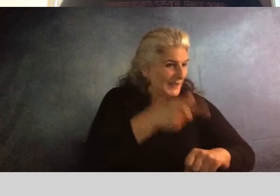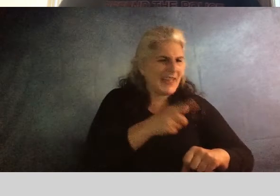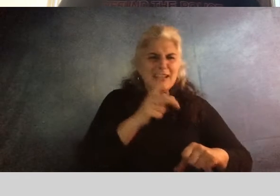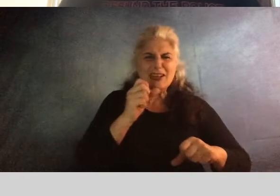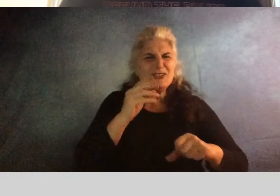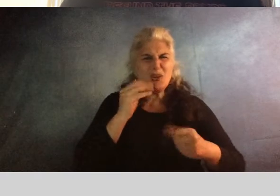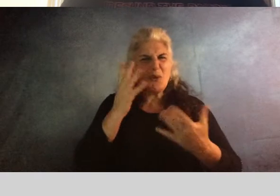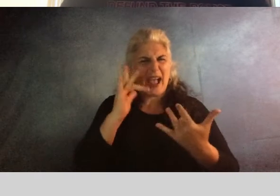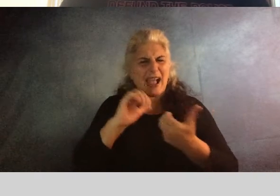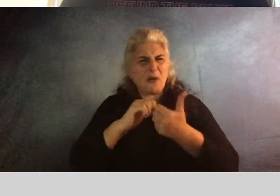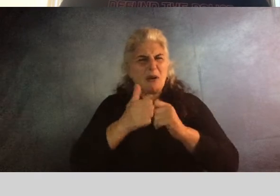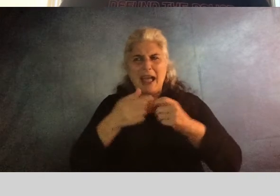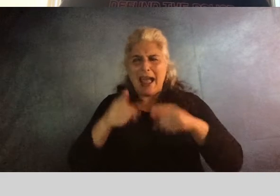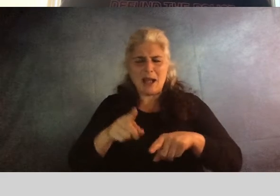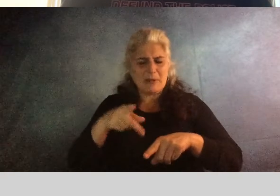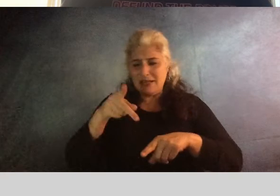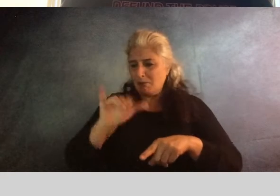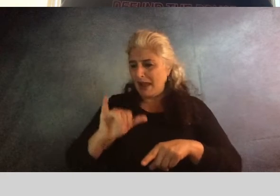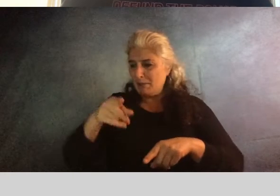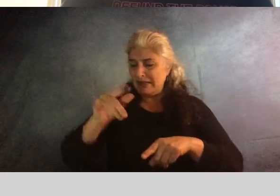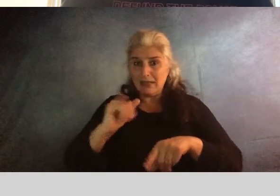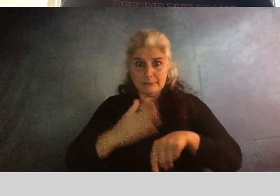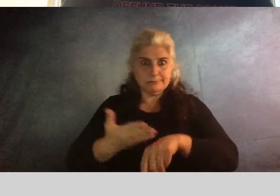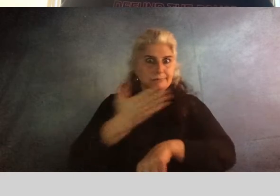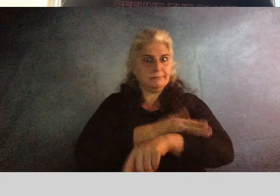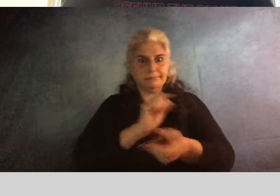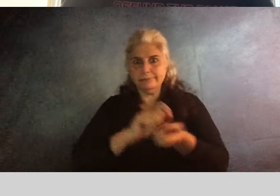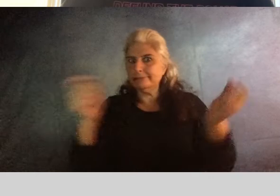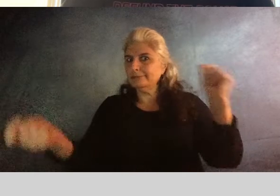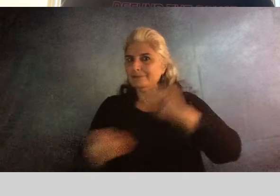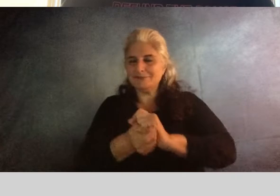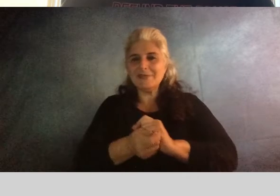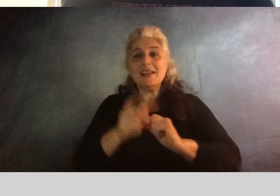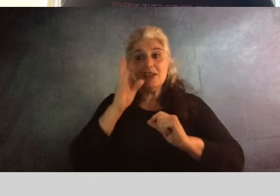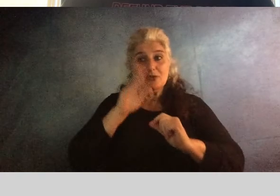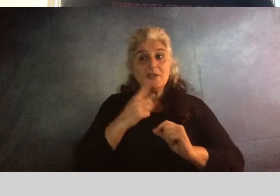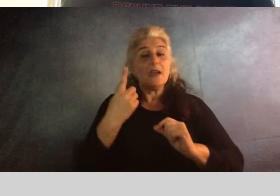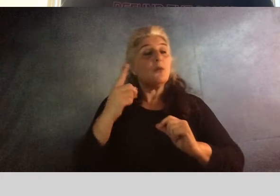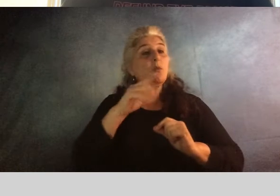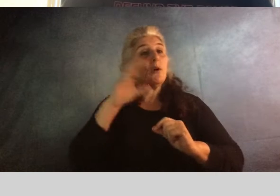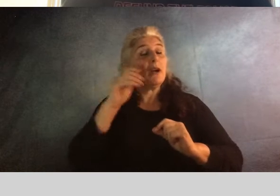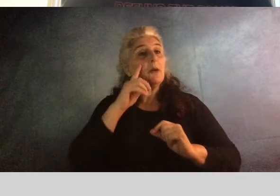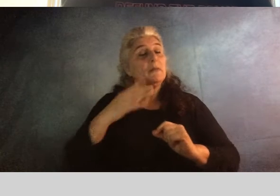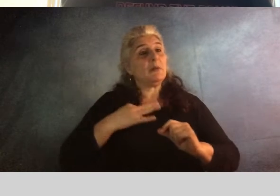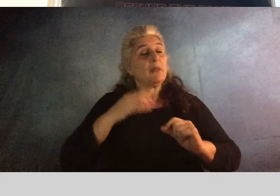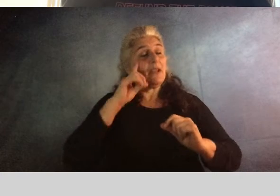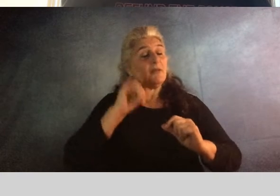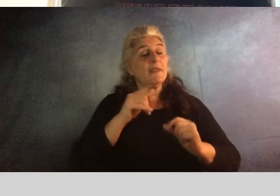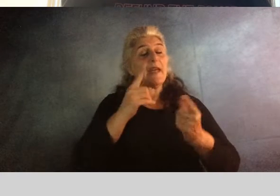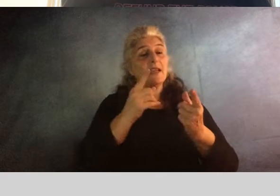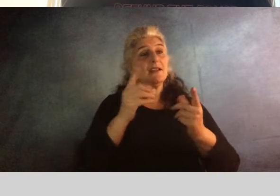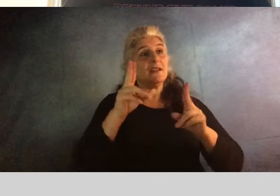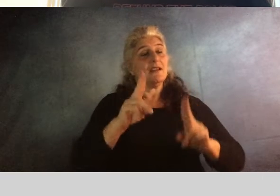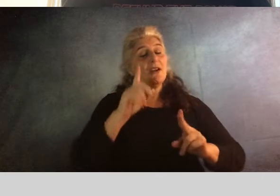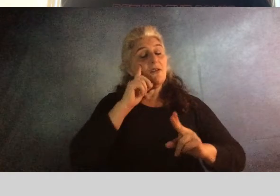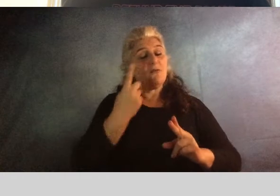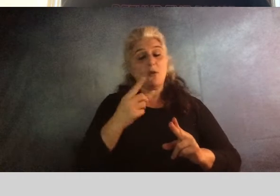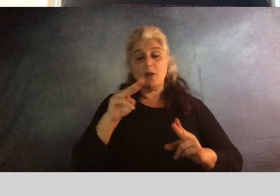PyPI edition. In 2017, the Python Software Foundation applied for and received funding from MOSS, the Mozilla Open Source Support Awards,